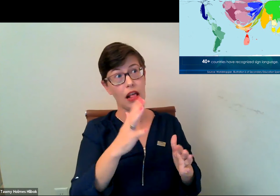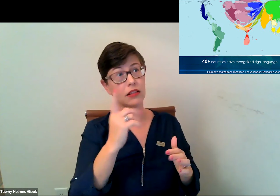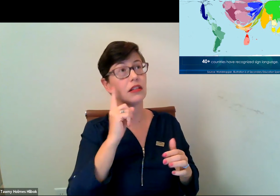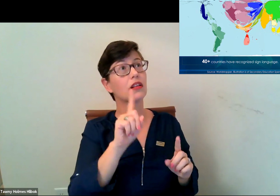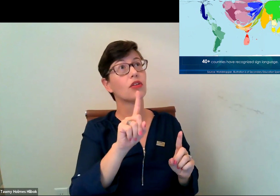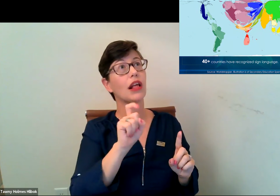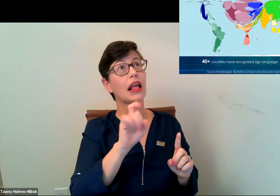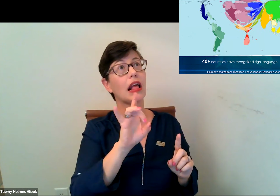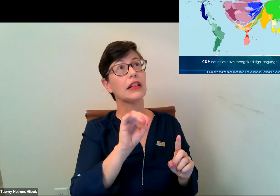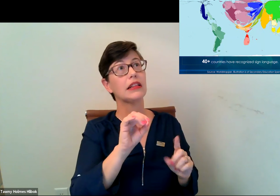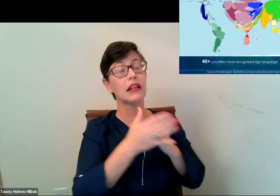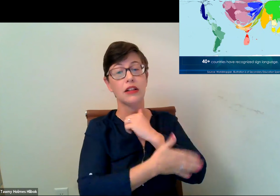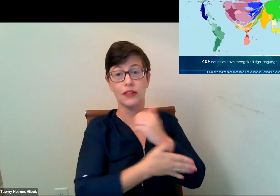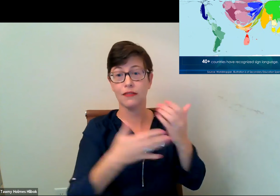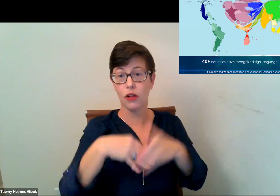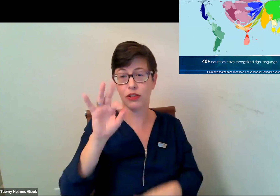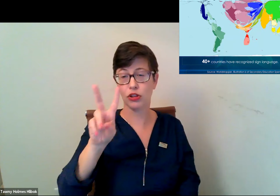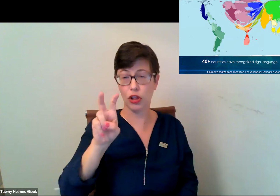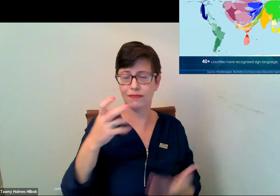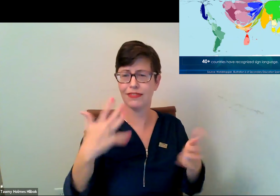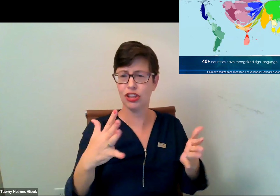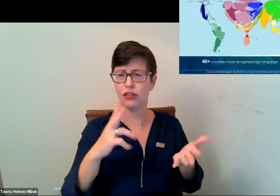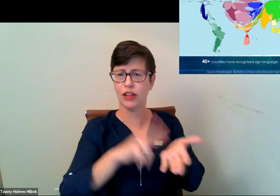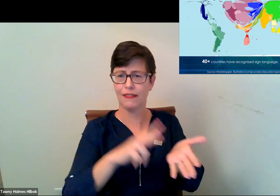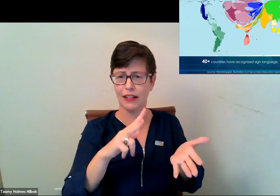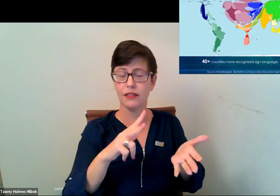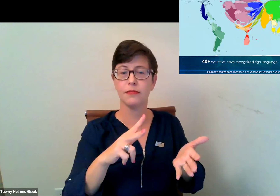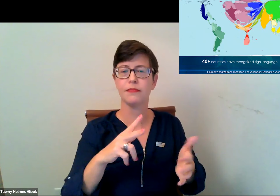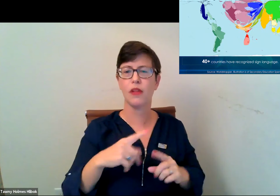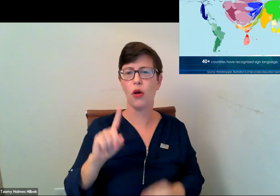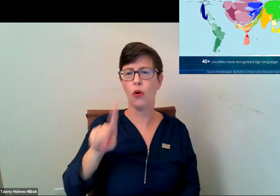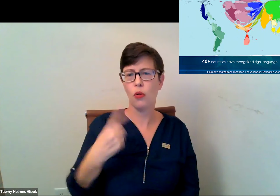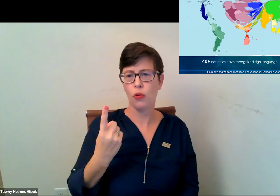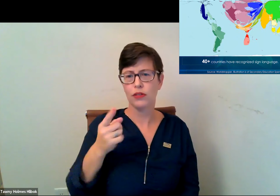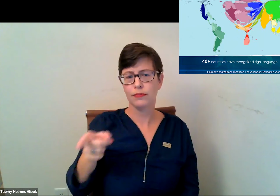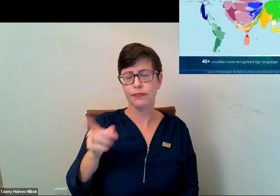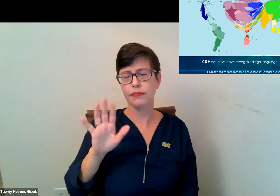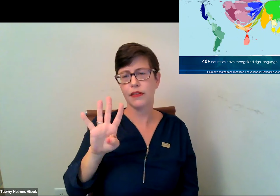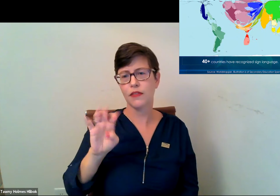But I would say, out of let's see there's 180 countries out of 200 have signed on